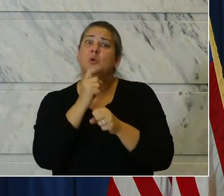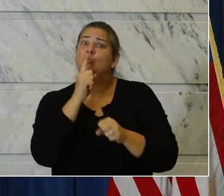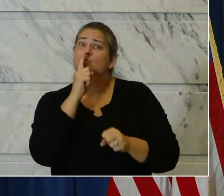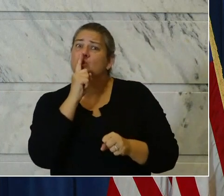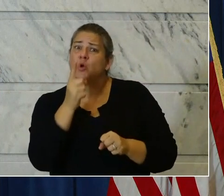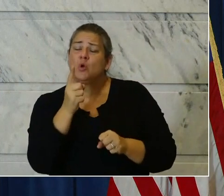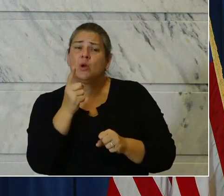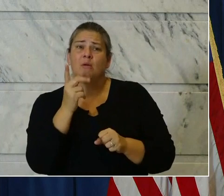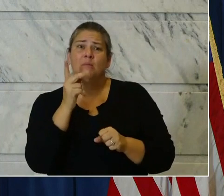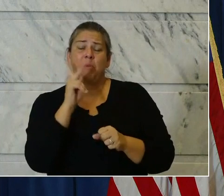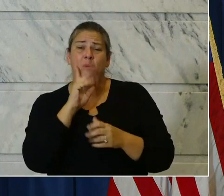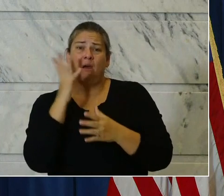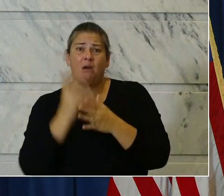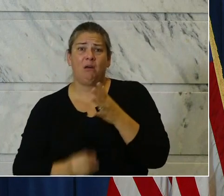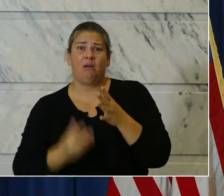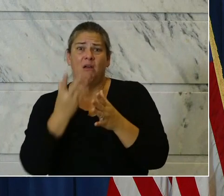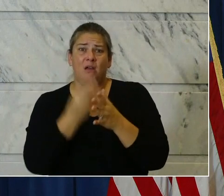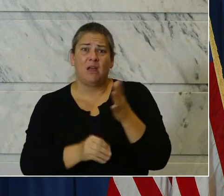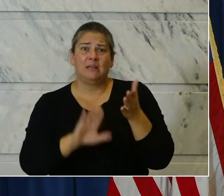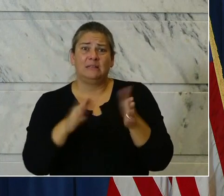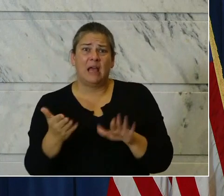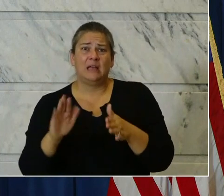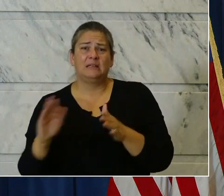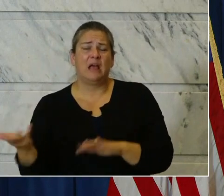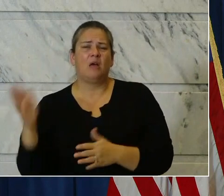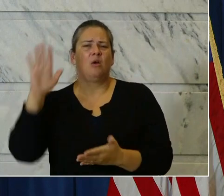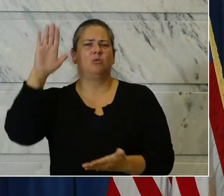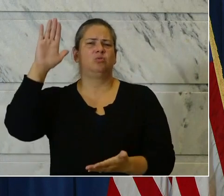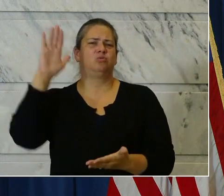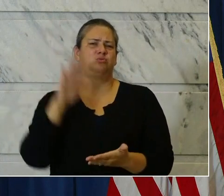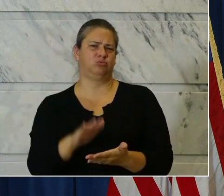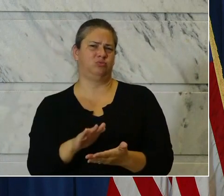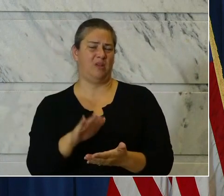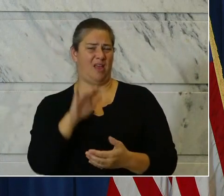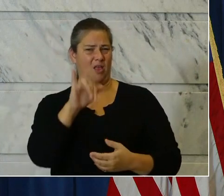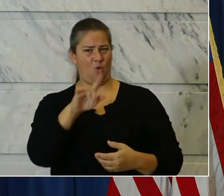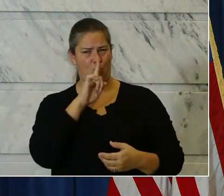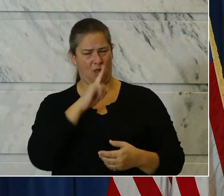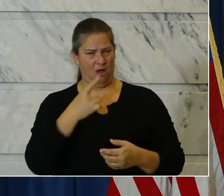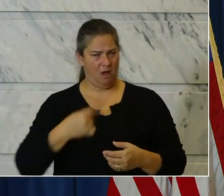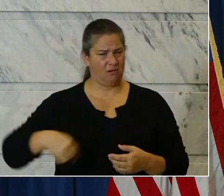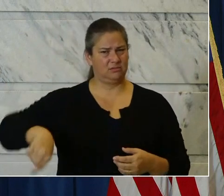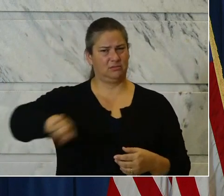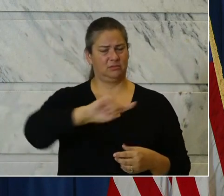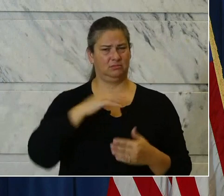RULES TO MAKE SURE. THAT WE